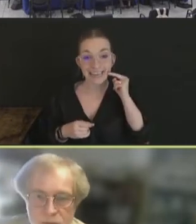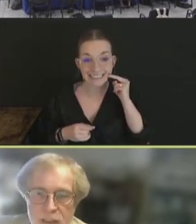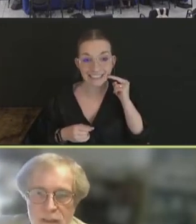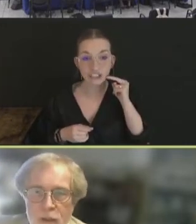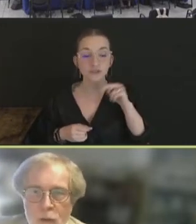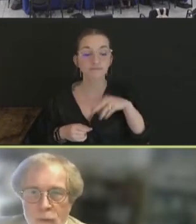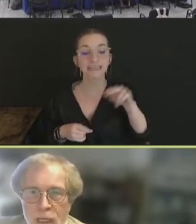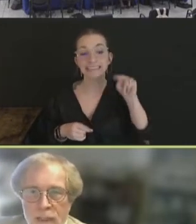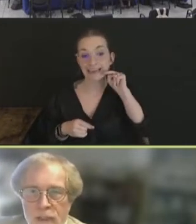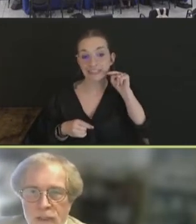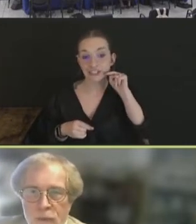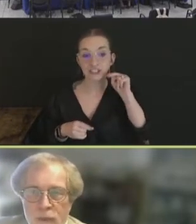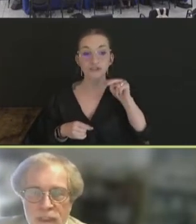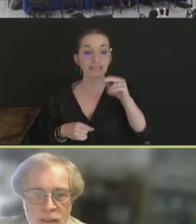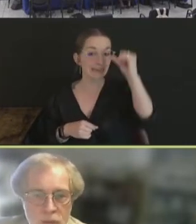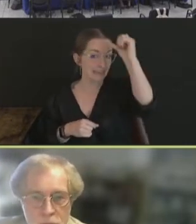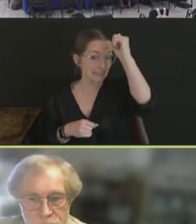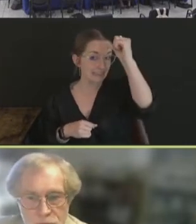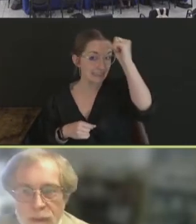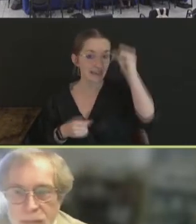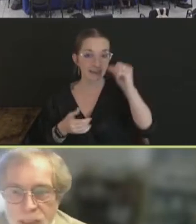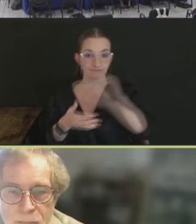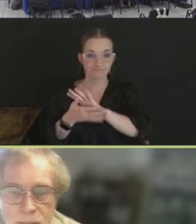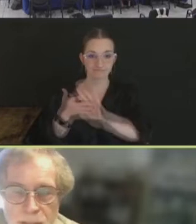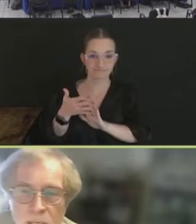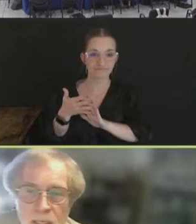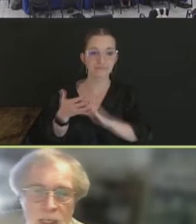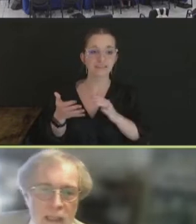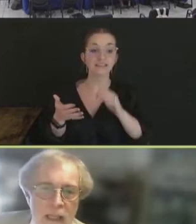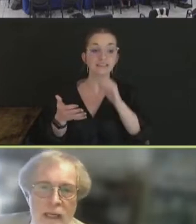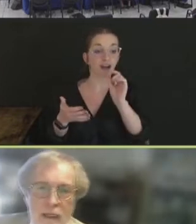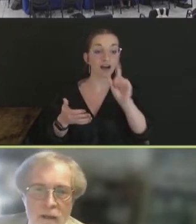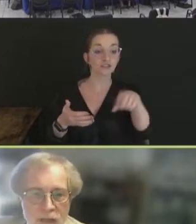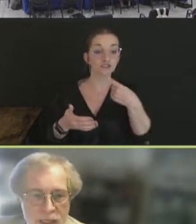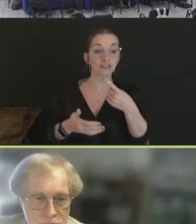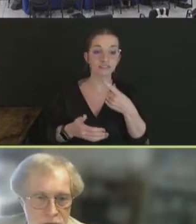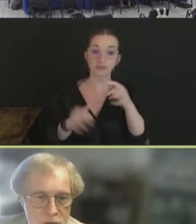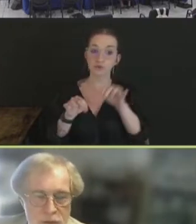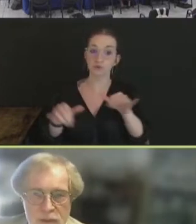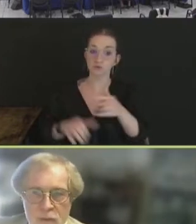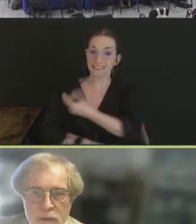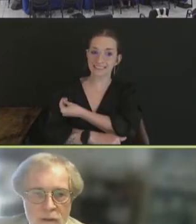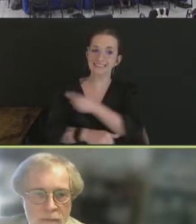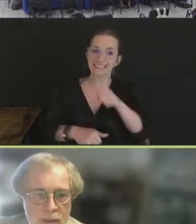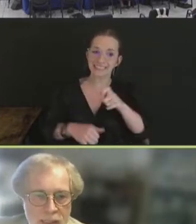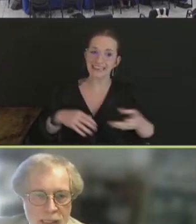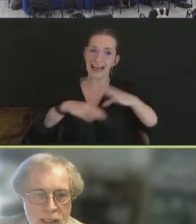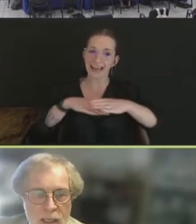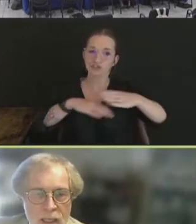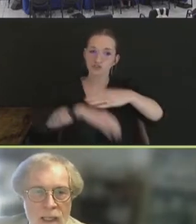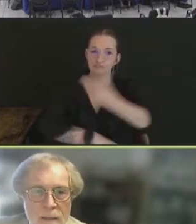So, not just the routine doses are recommended, but a lot of extra doses, and we'll talk about that.